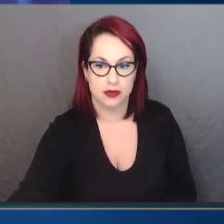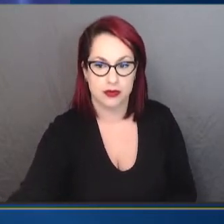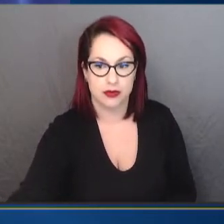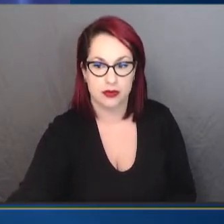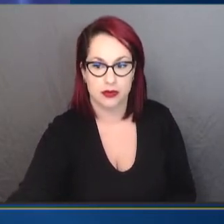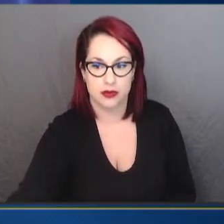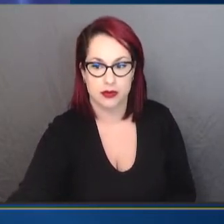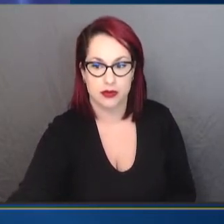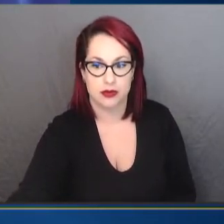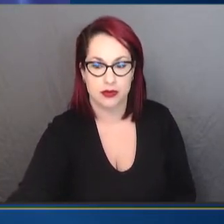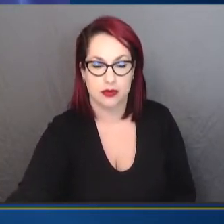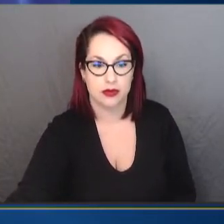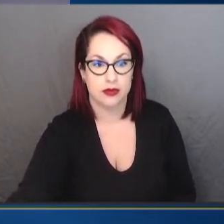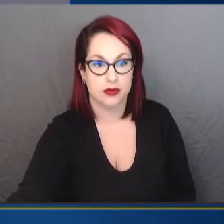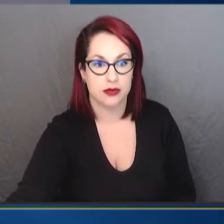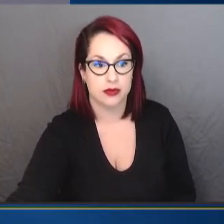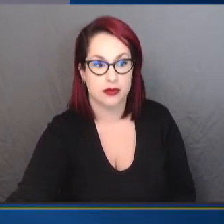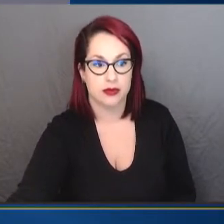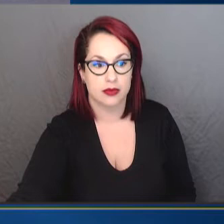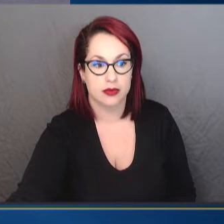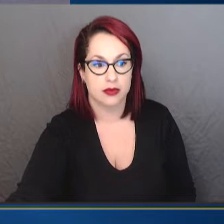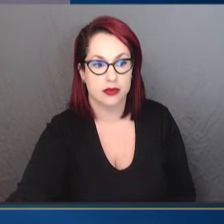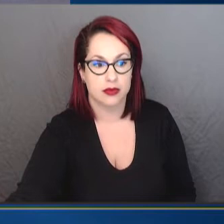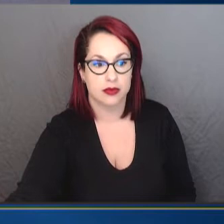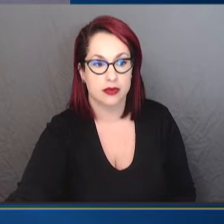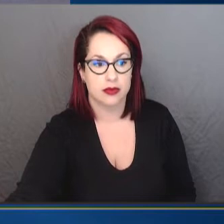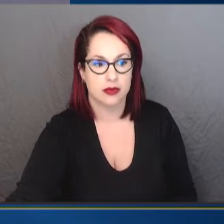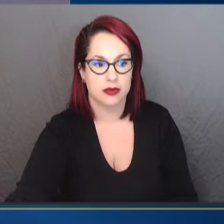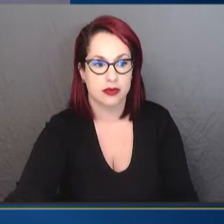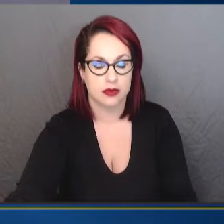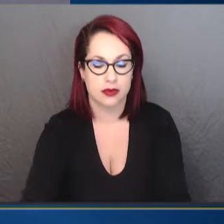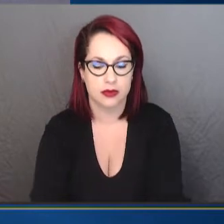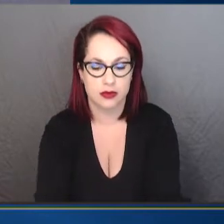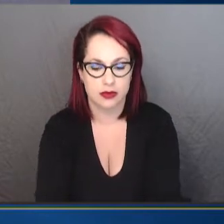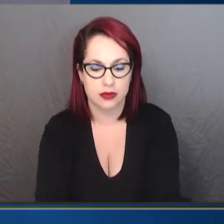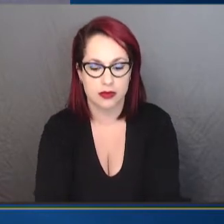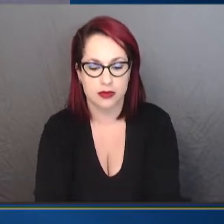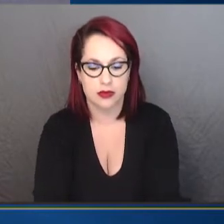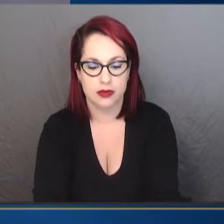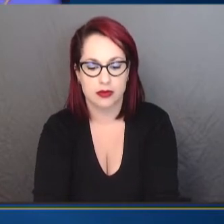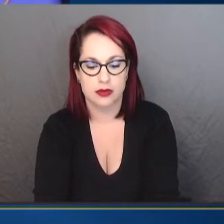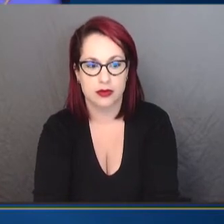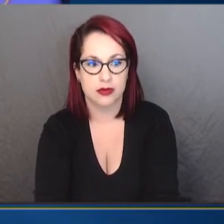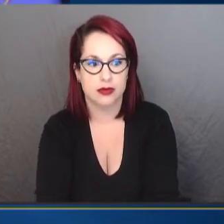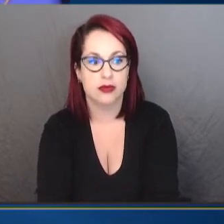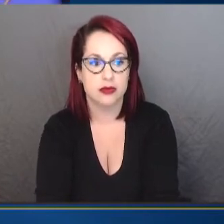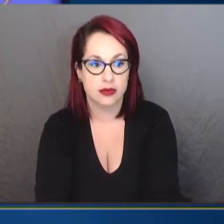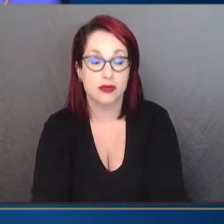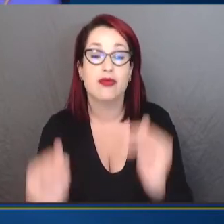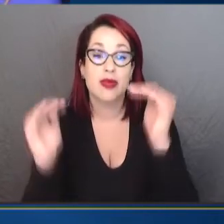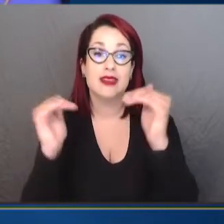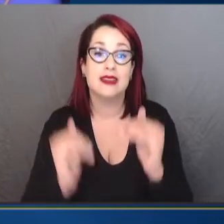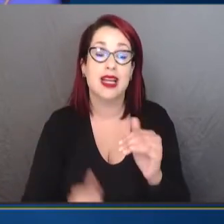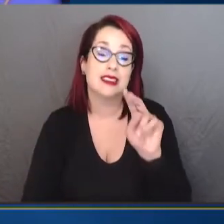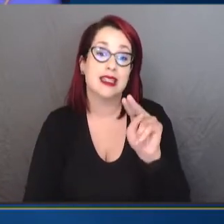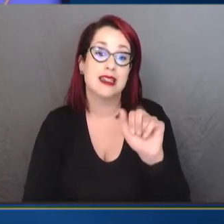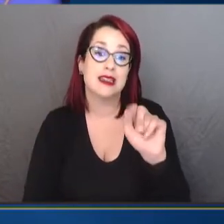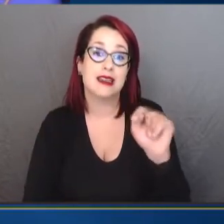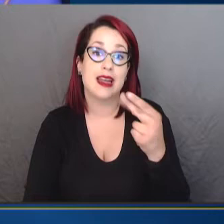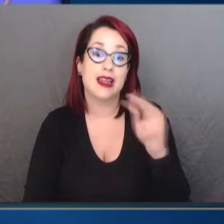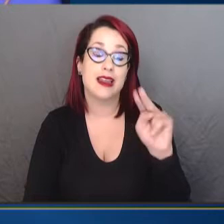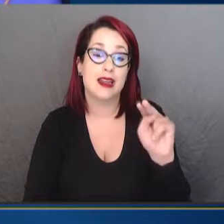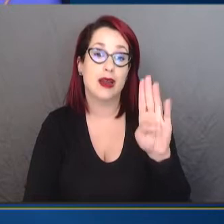Perfect. Next, is Nathan Barrera-Bunch, representing the Sigma Lambda Beta